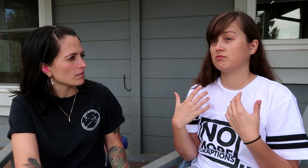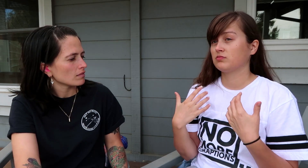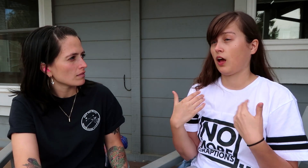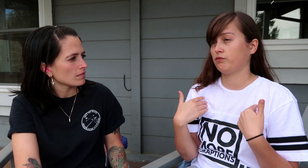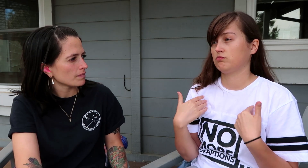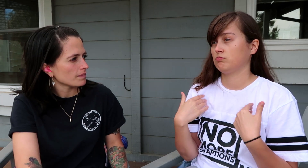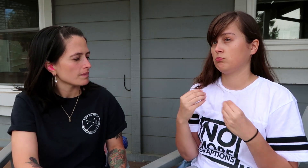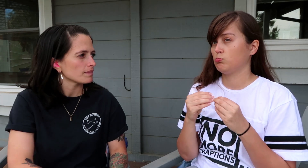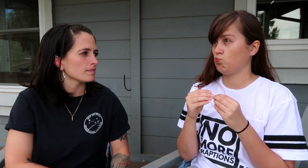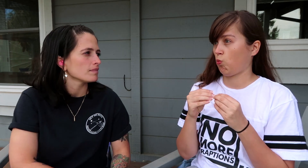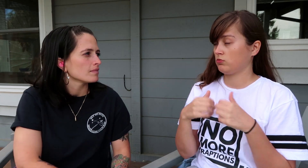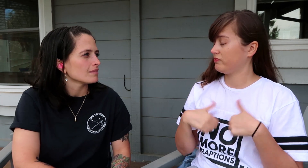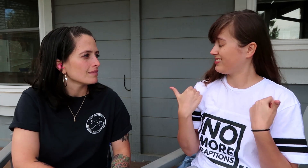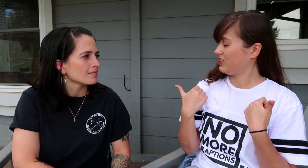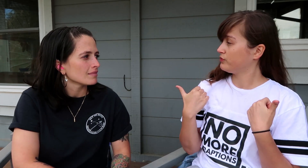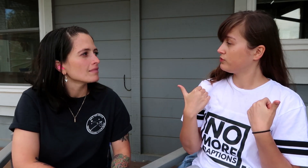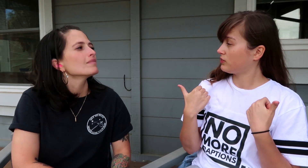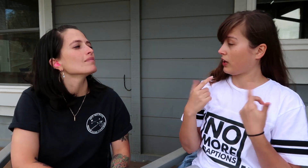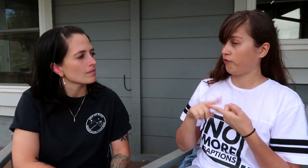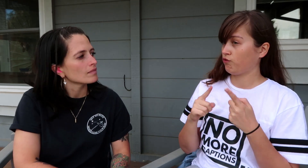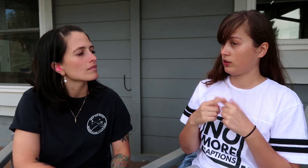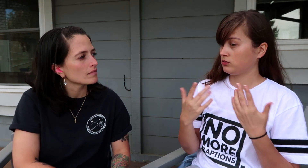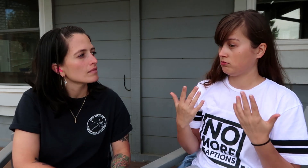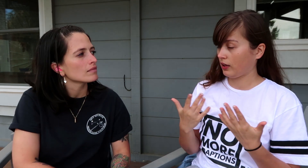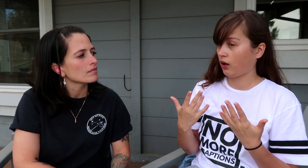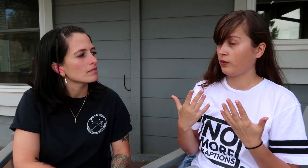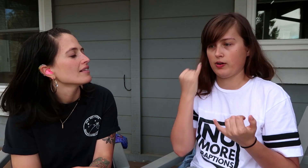R: I feel like I have more of a life... I have Deaf friends now...